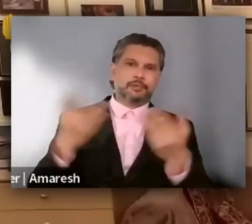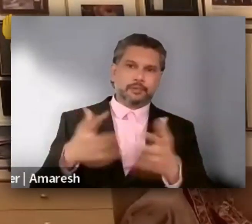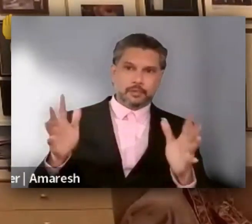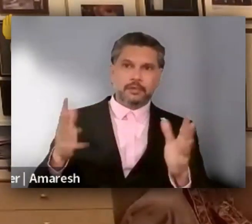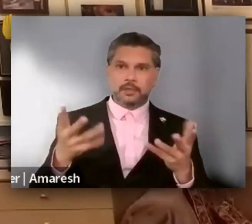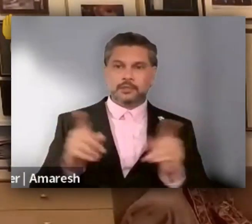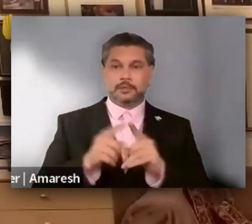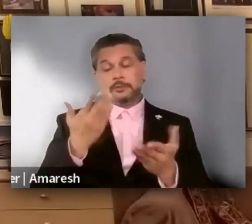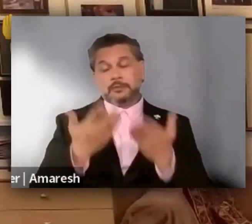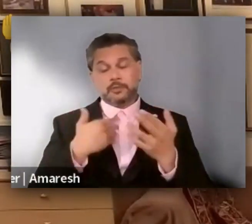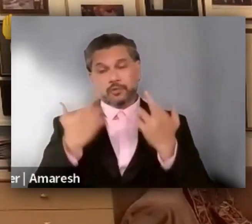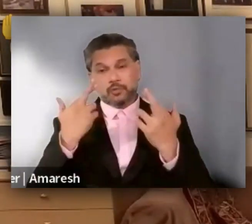I'm hoping that there will become...